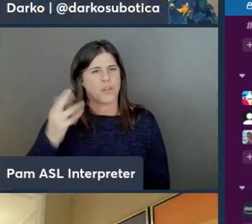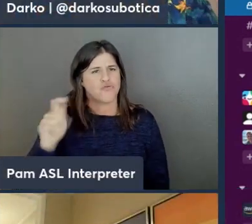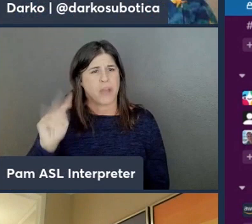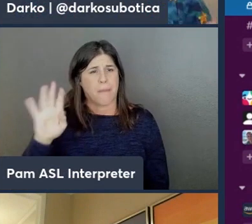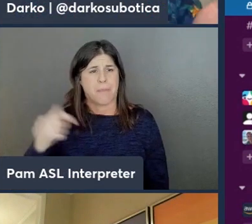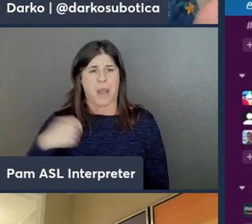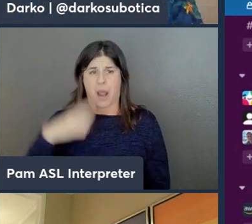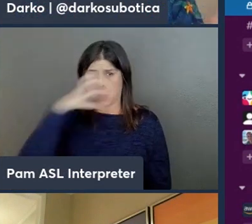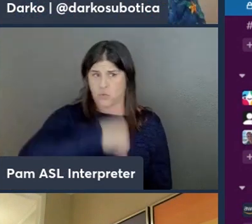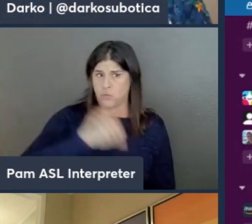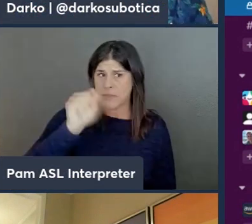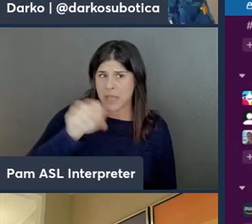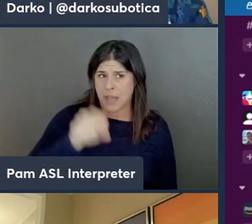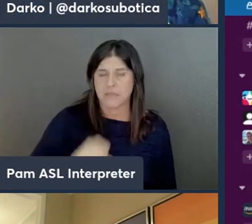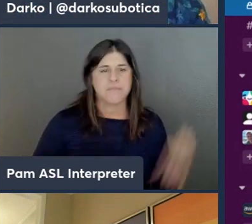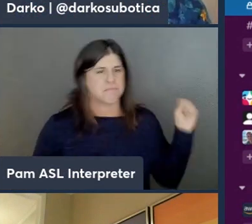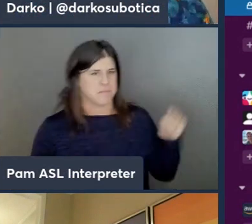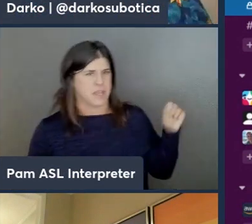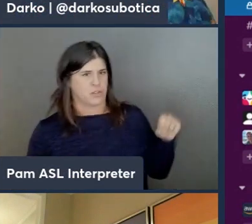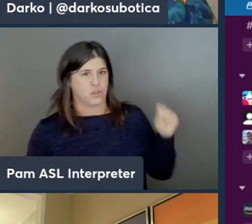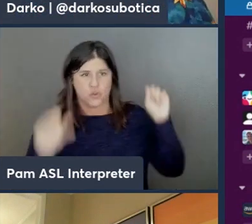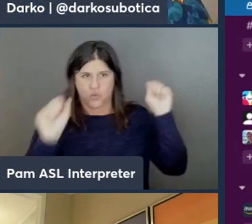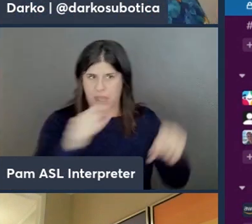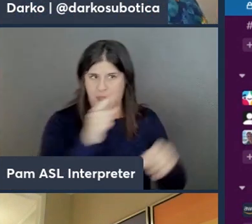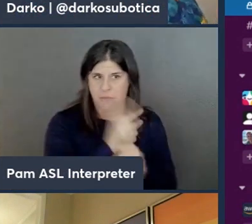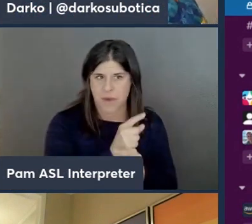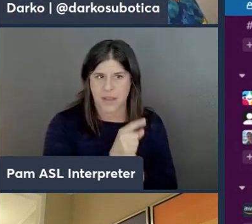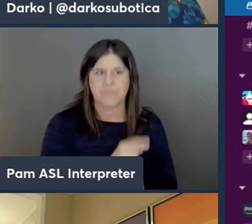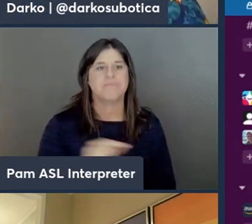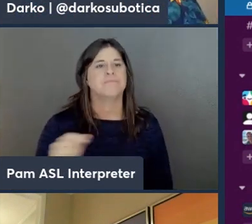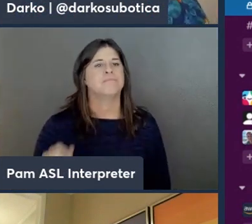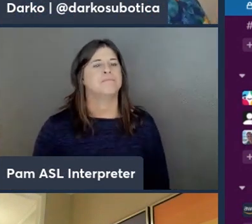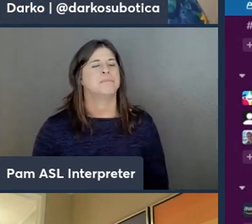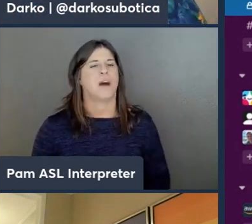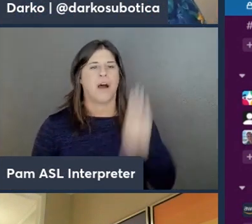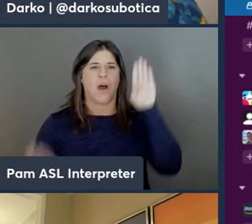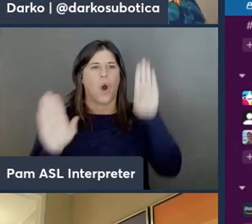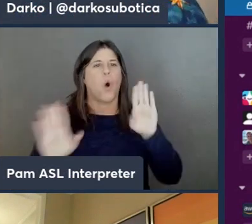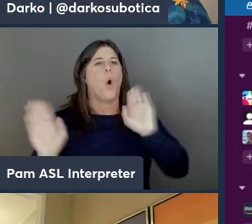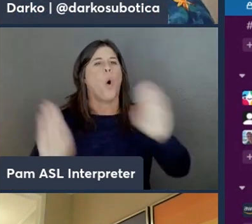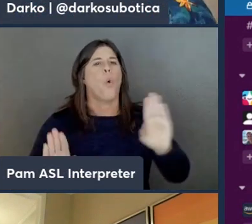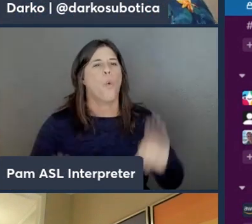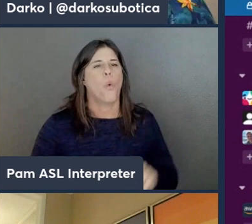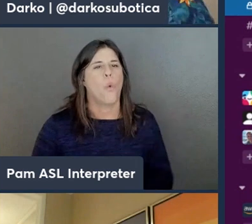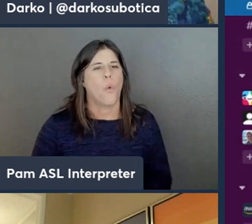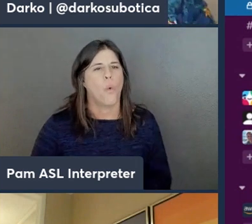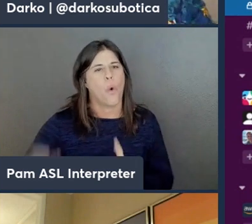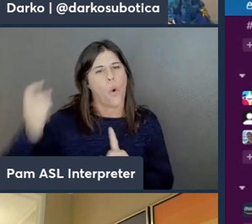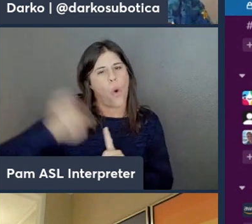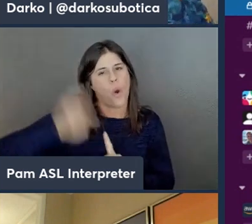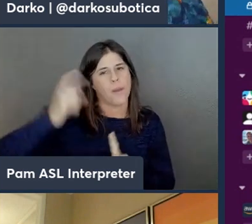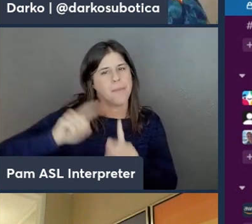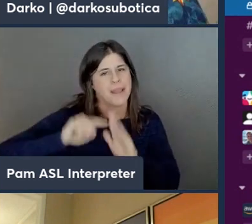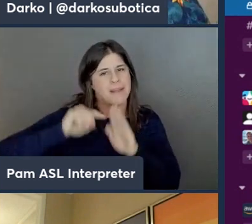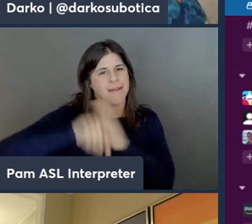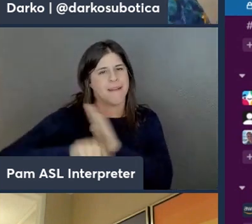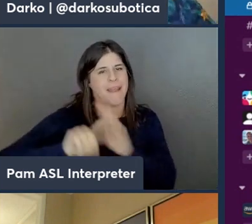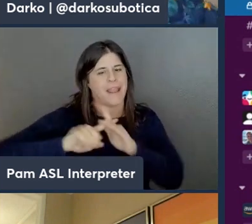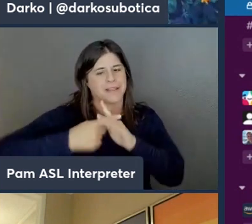but yes. Yeah, you can. Right? So awesome. Oh, SSM automation executions. That's a wonderful thing. Oh, that one's for you.